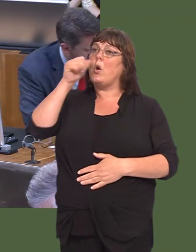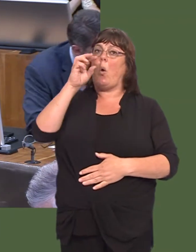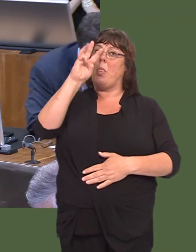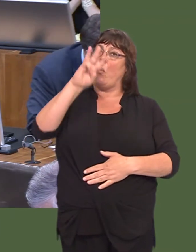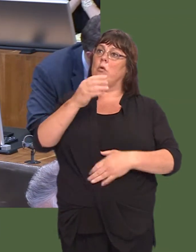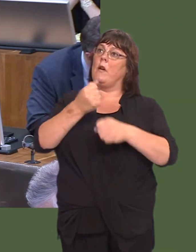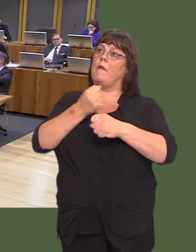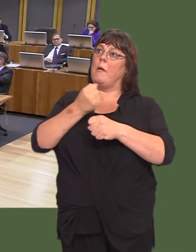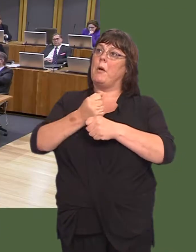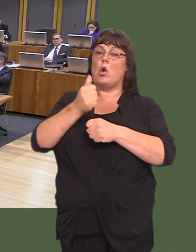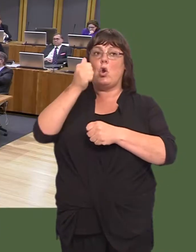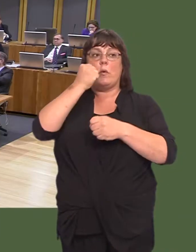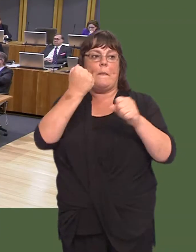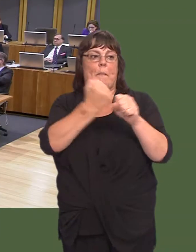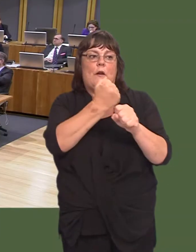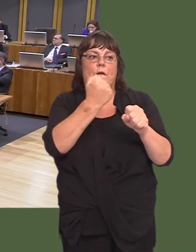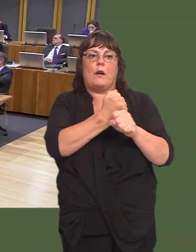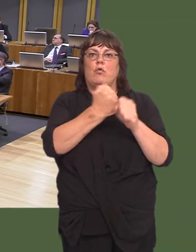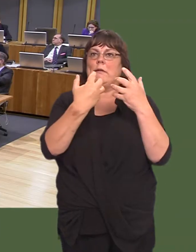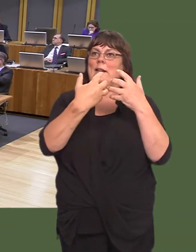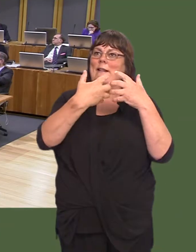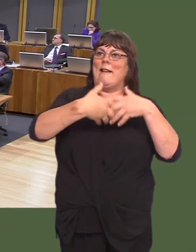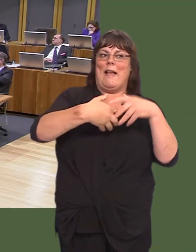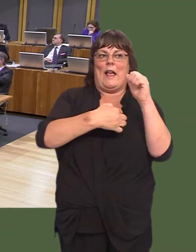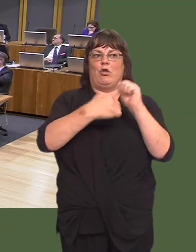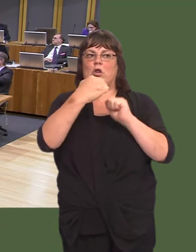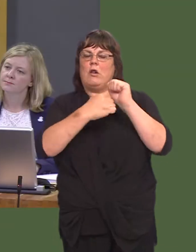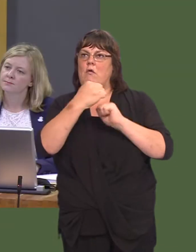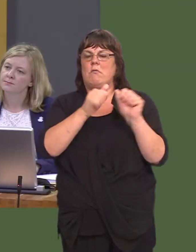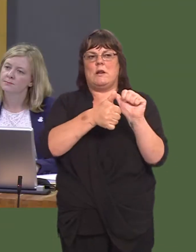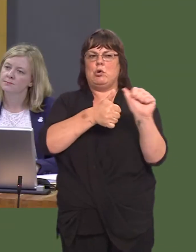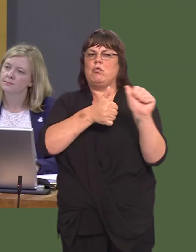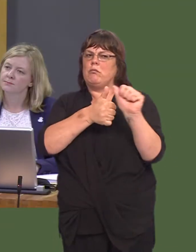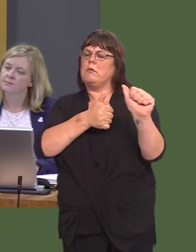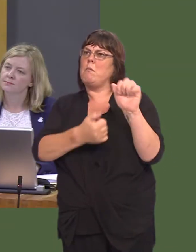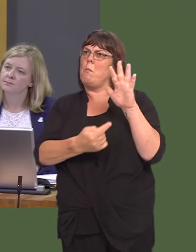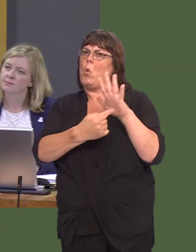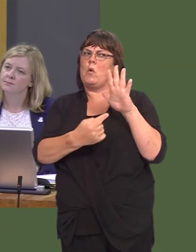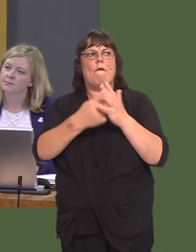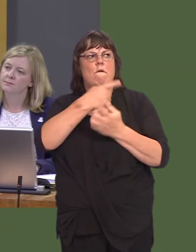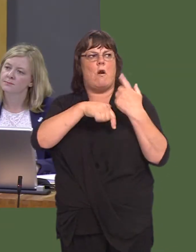I know that the Welsh Government understands the importance of manufacturing and engineering industries, their strengths within the Welsh economy.